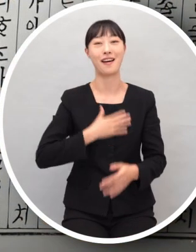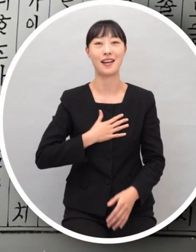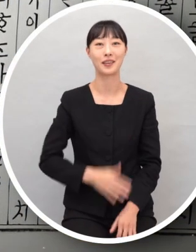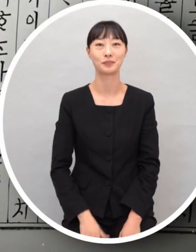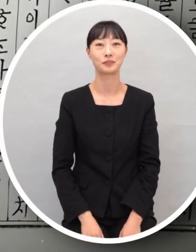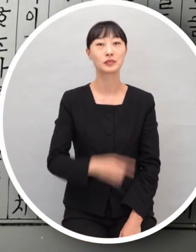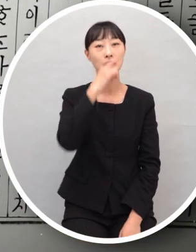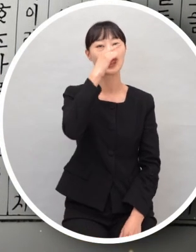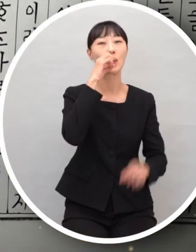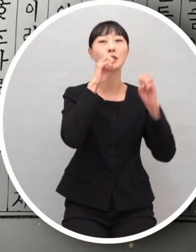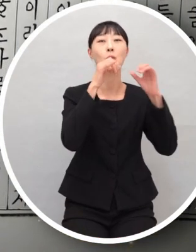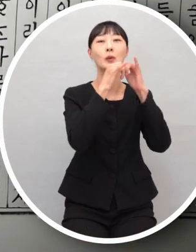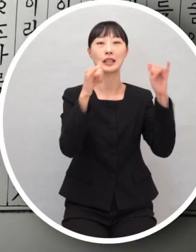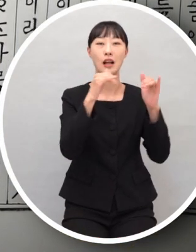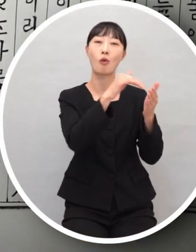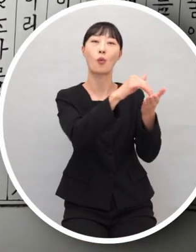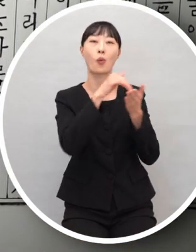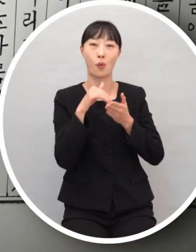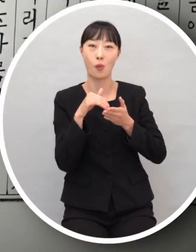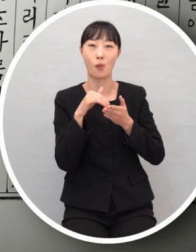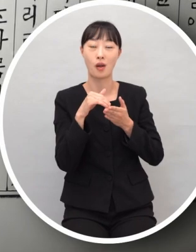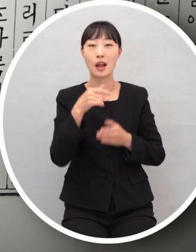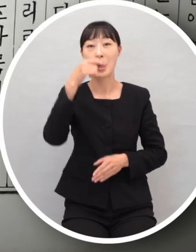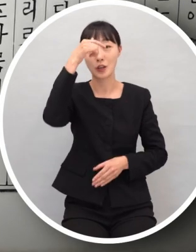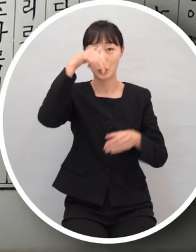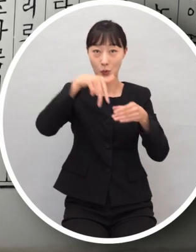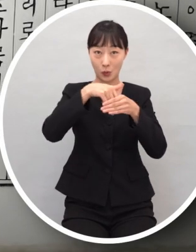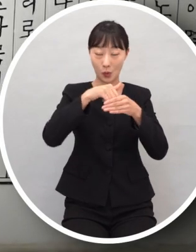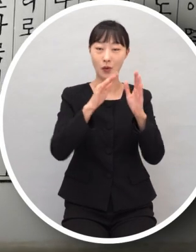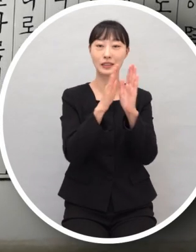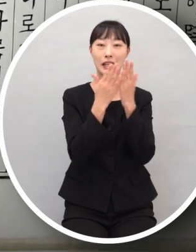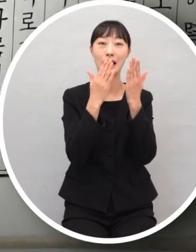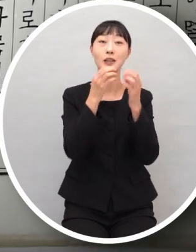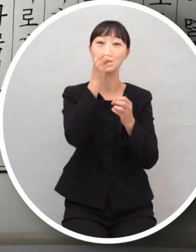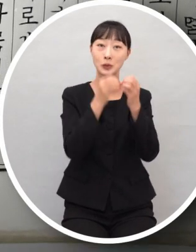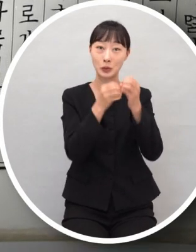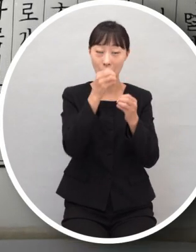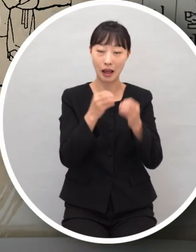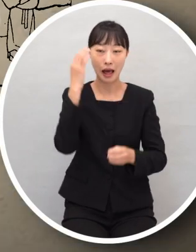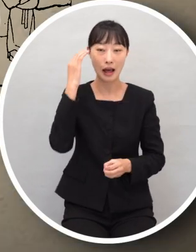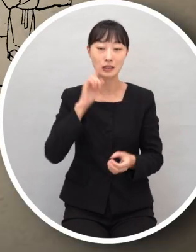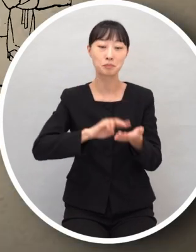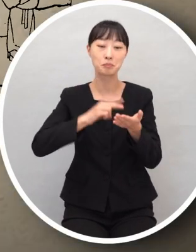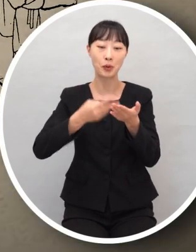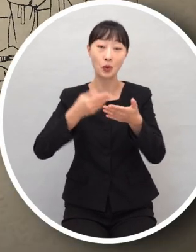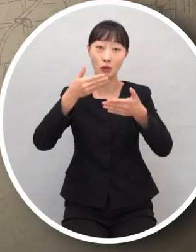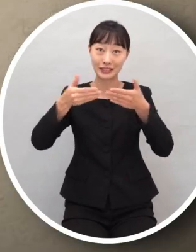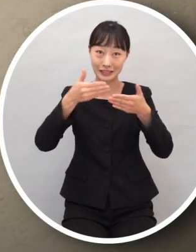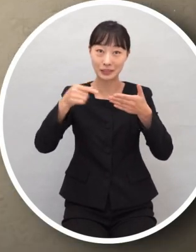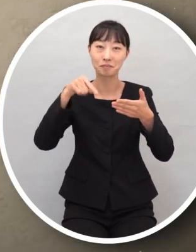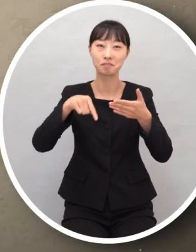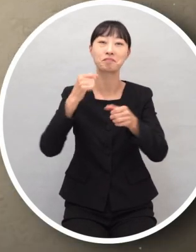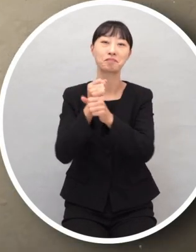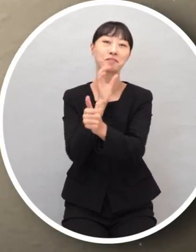Kim Jun-geun did the illustrations for the Korean translation of the Christian novel The Pilgrim's Progress at the request of a Western missionary.